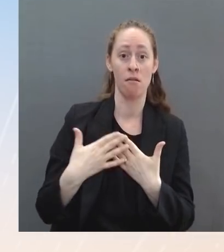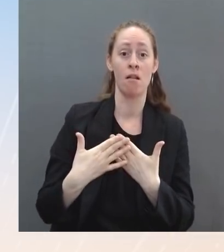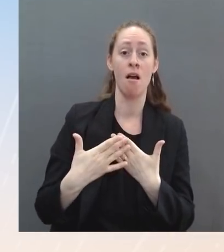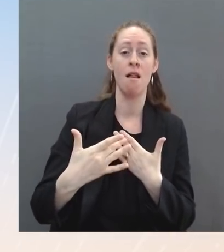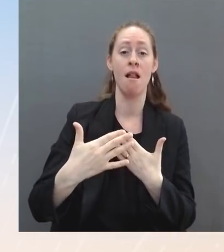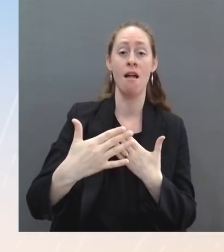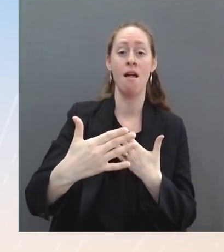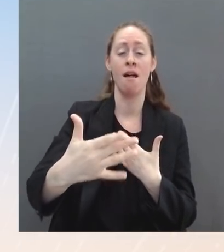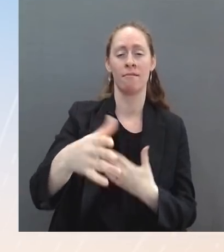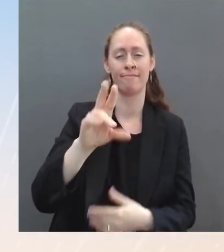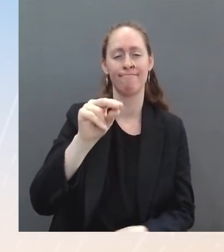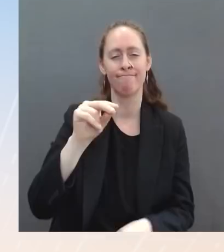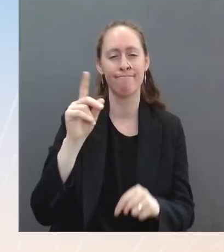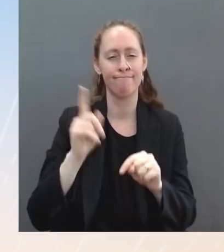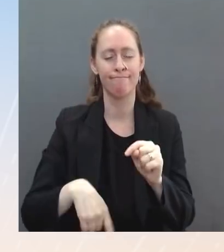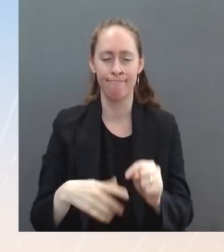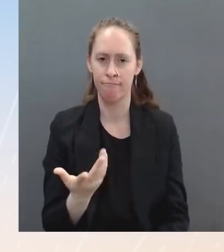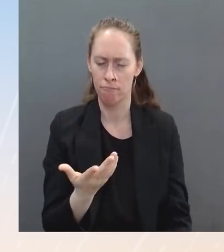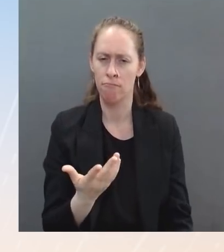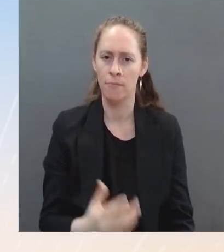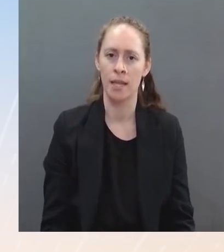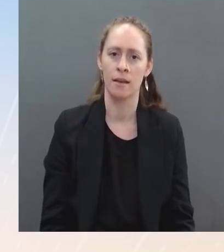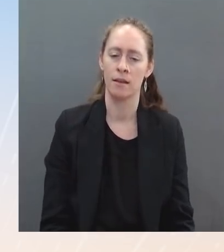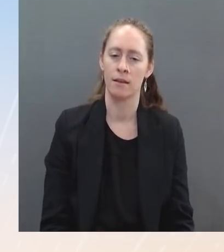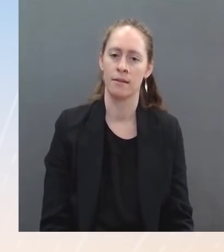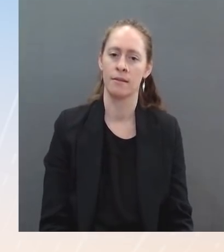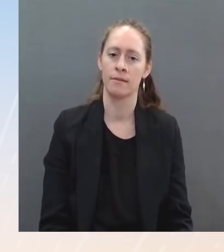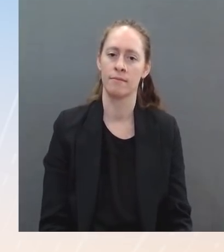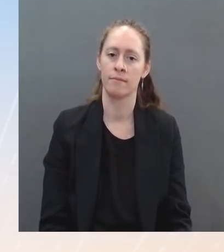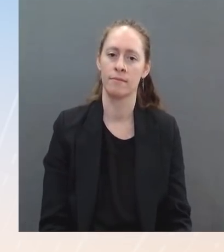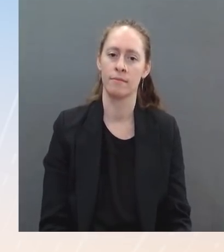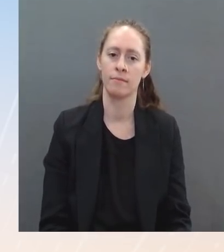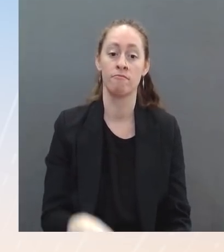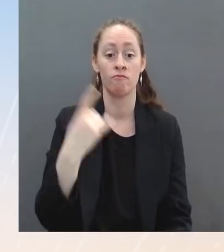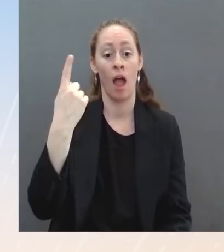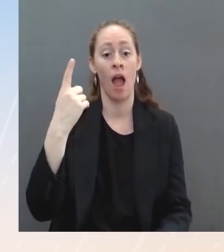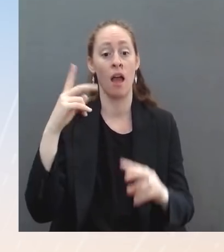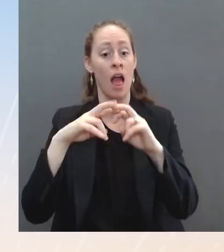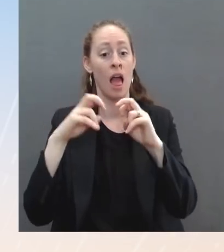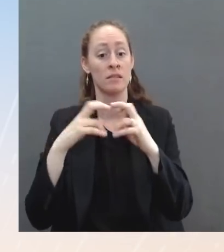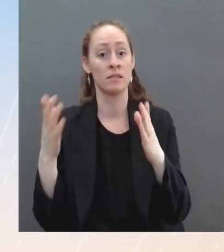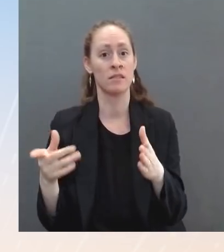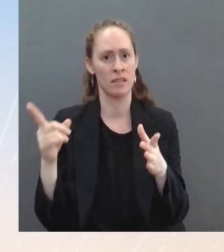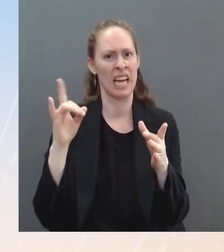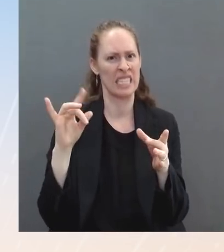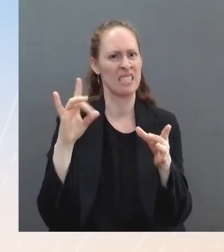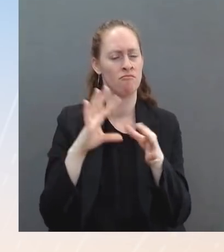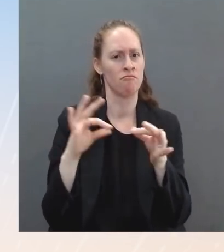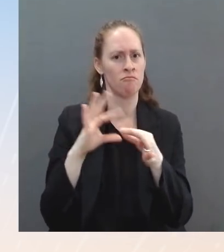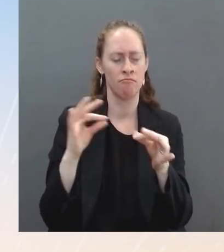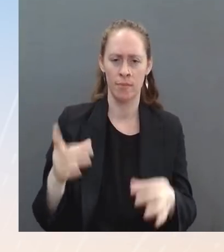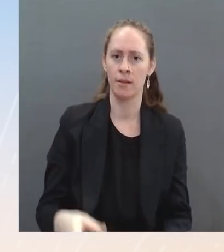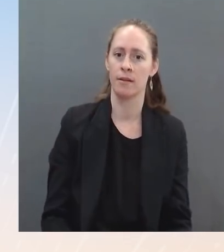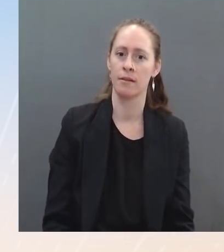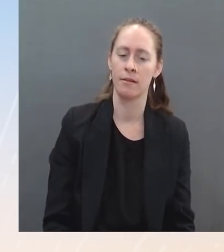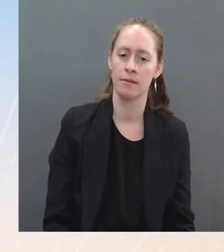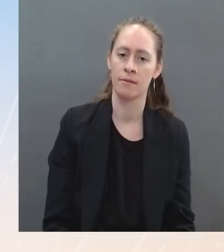for a long period of time, releasing reserves might actually keep prices higher. So if this does not work in the way that you think